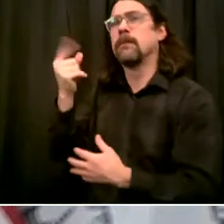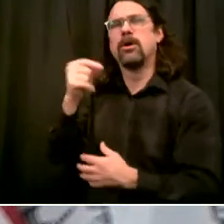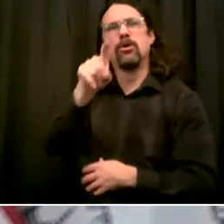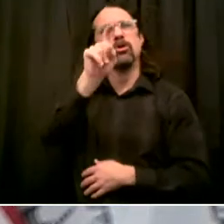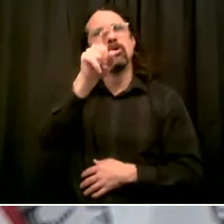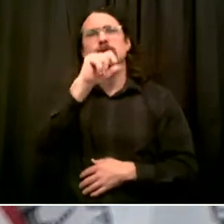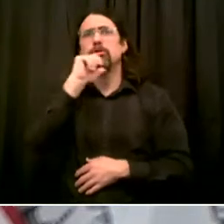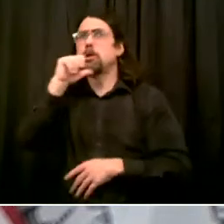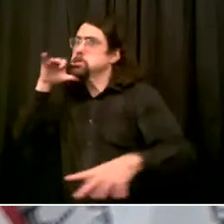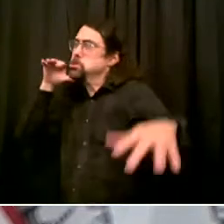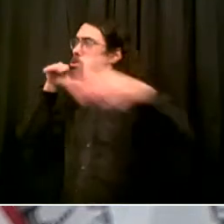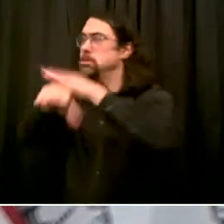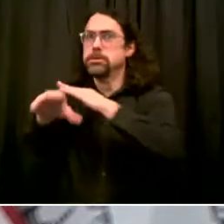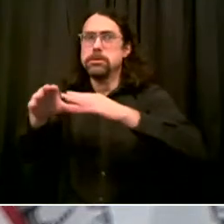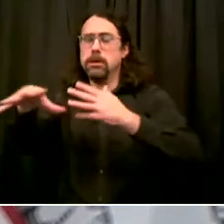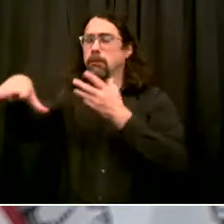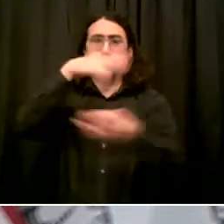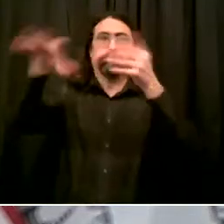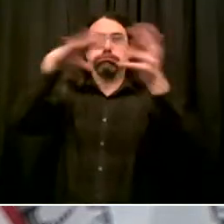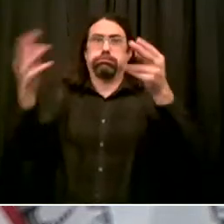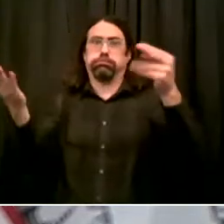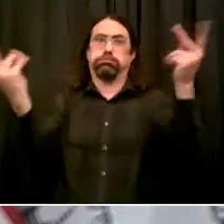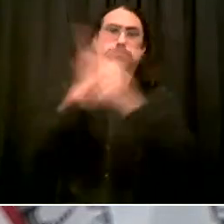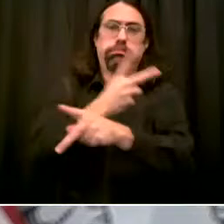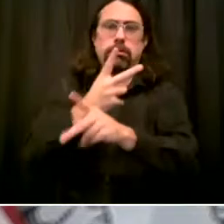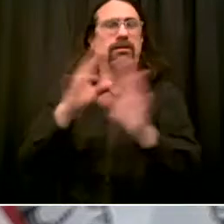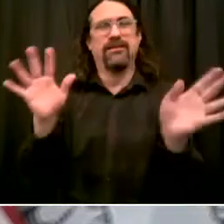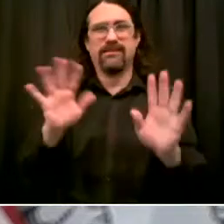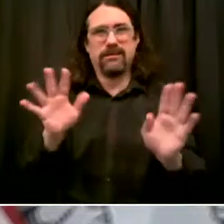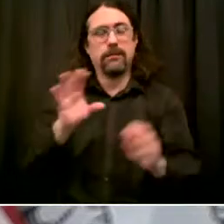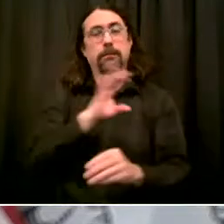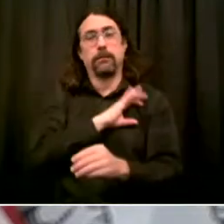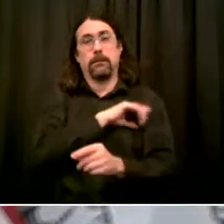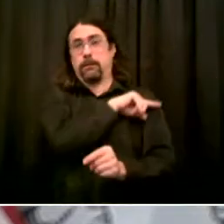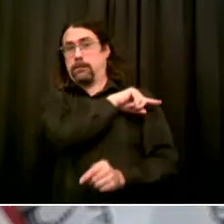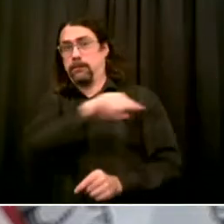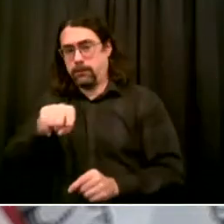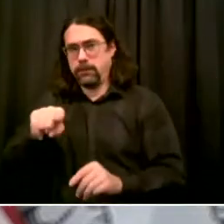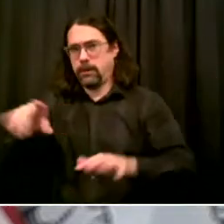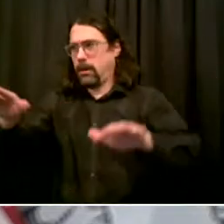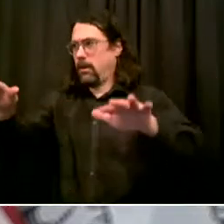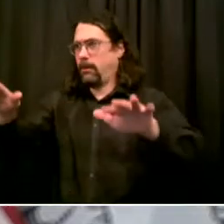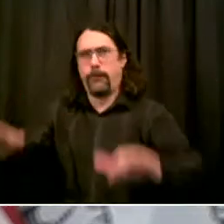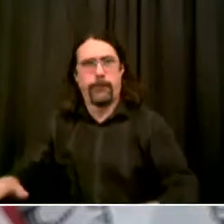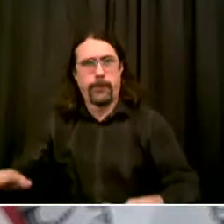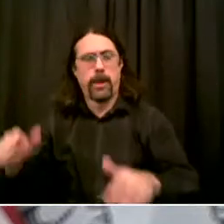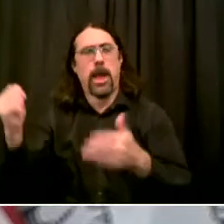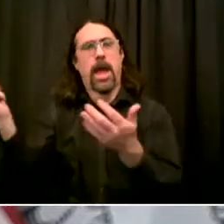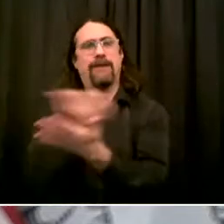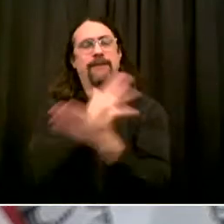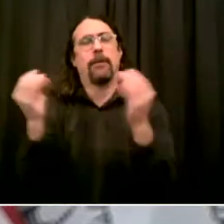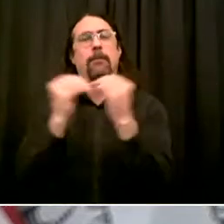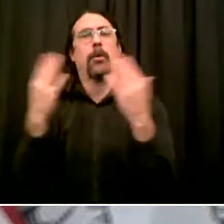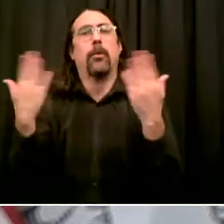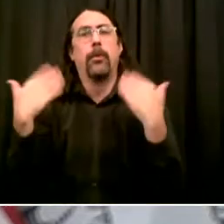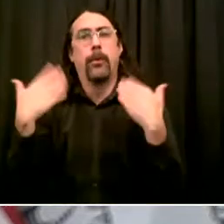SITUATION AND THAT HAS TO BE THE CONSISTENT APPROACH AND